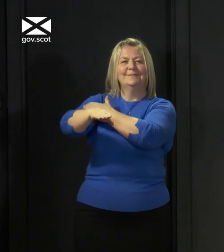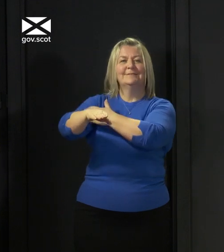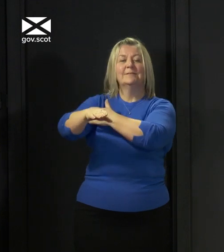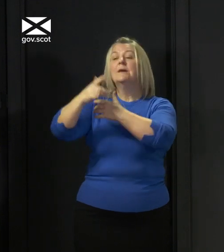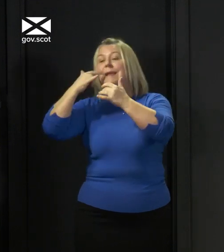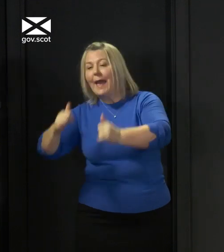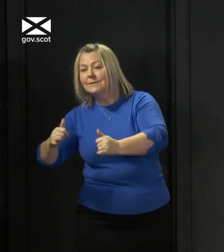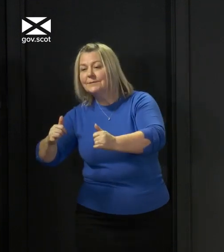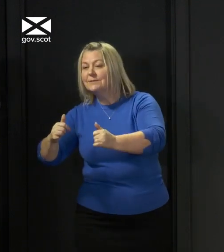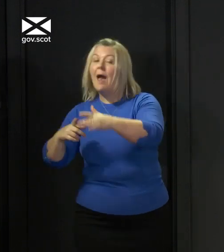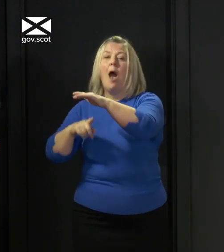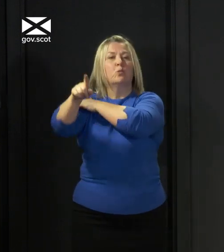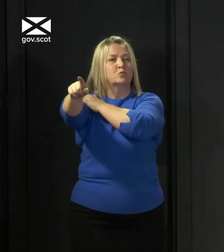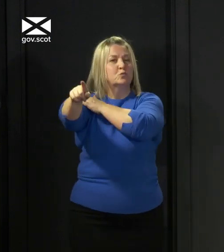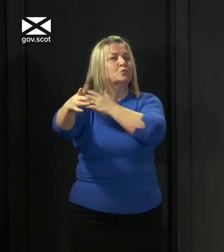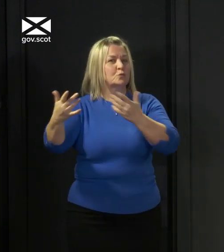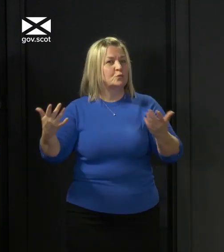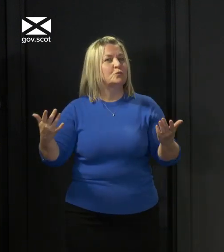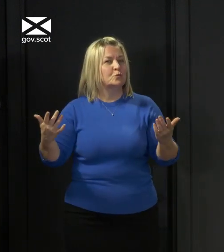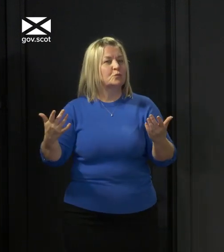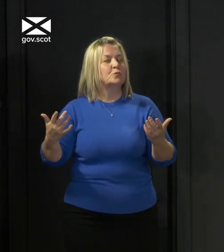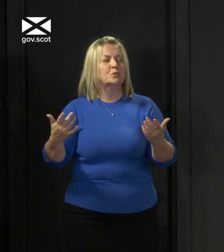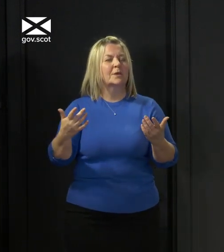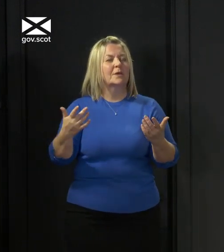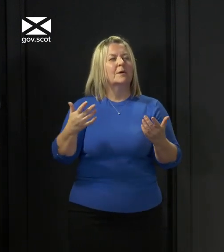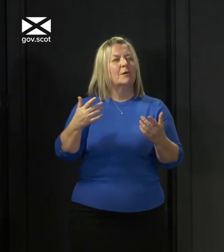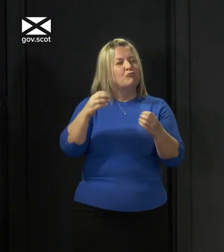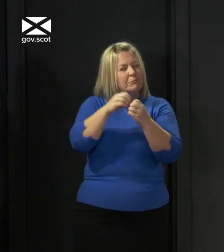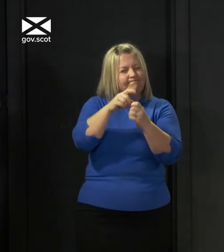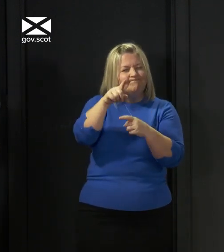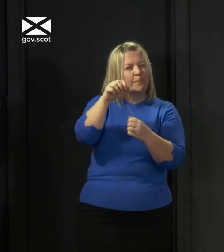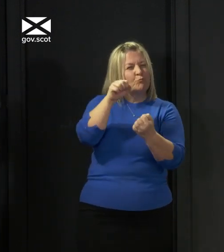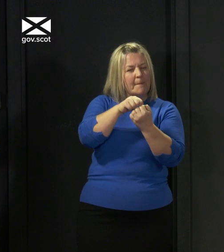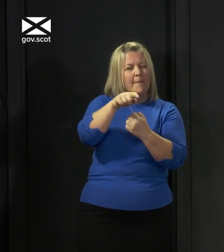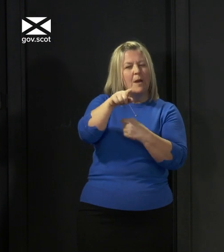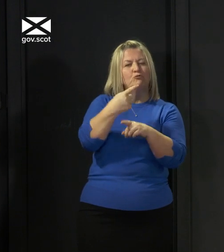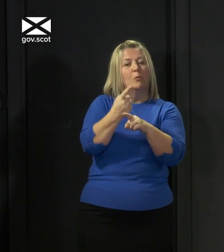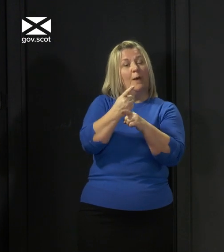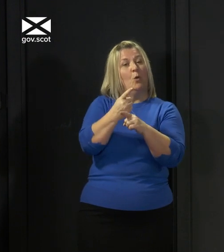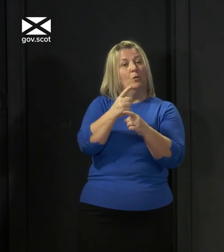National Health Service labs in Scotland in terms of using that capacity so we